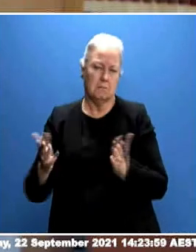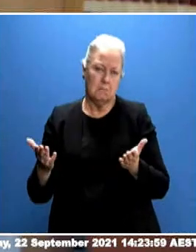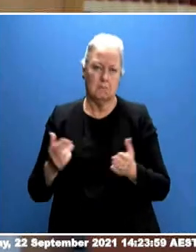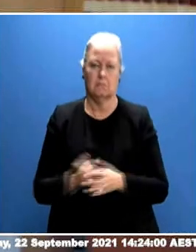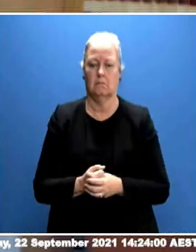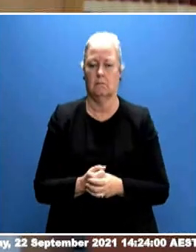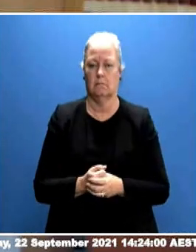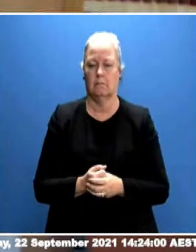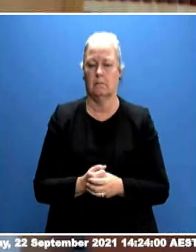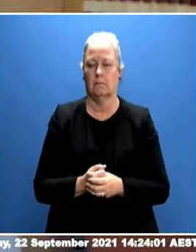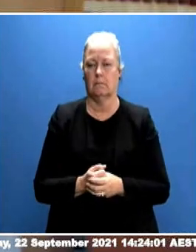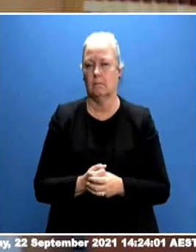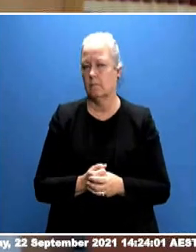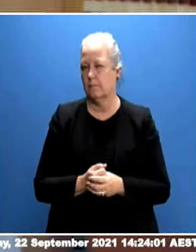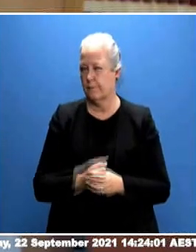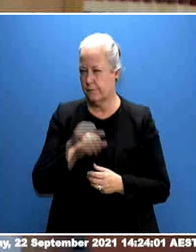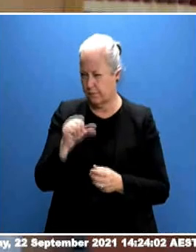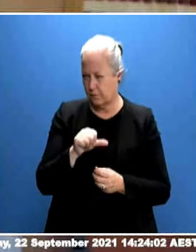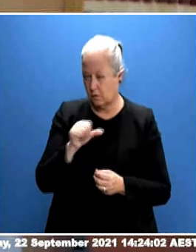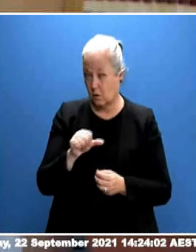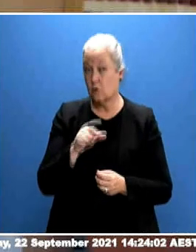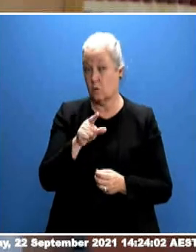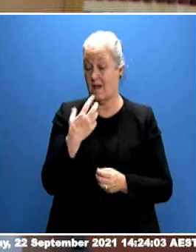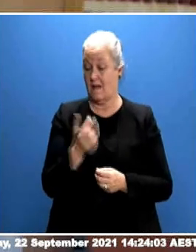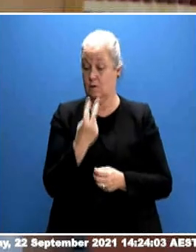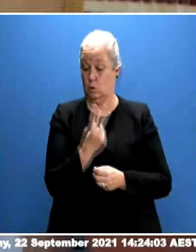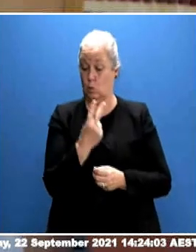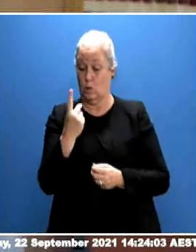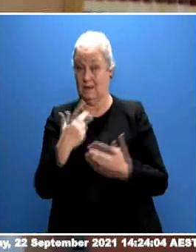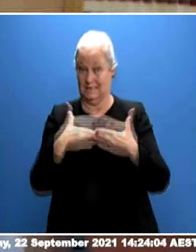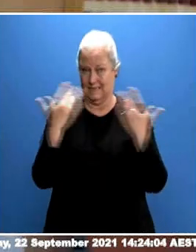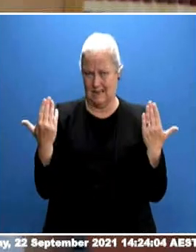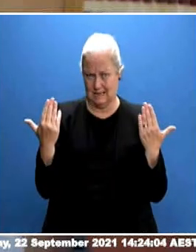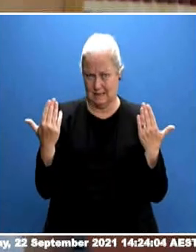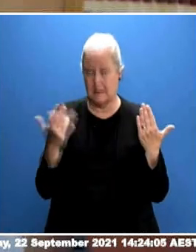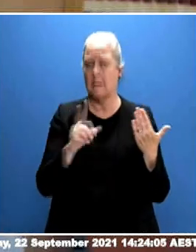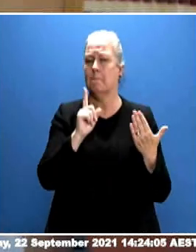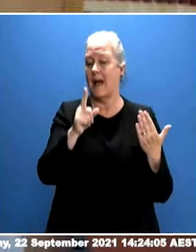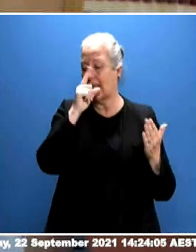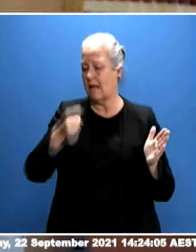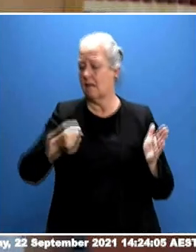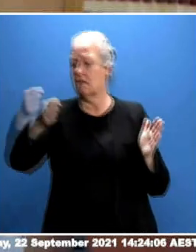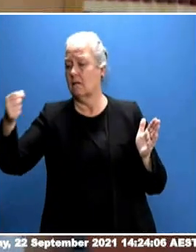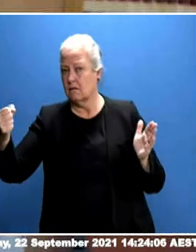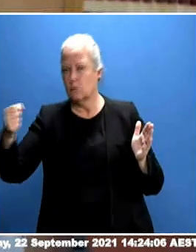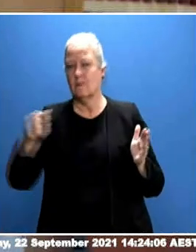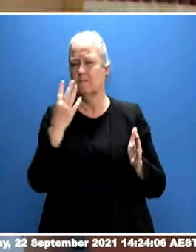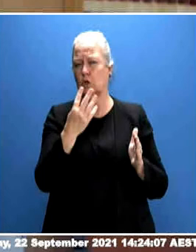There is initially 21 days, which can be extended for up to 42 days, so two lots of 21.